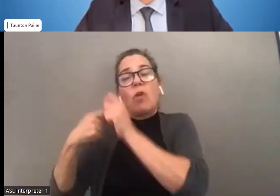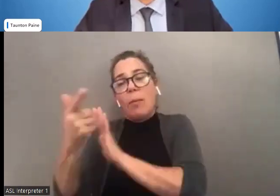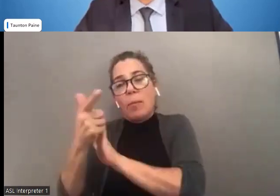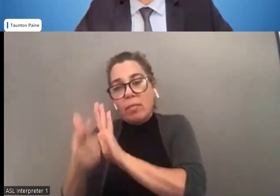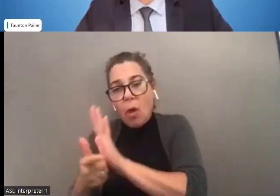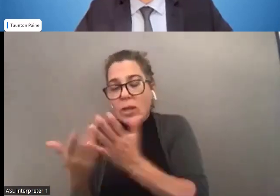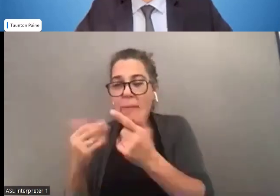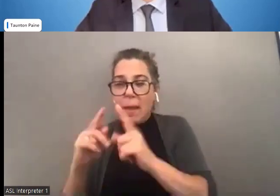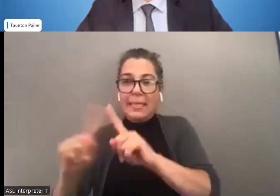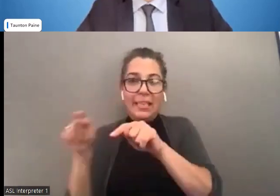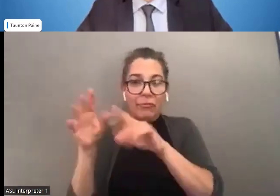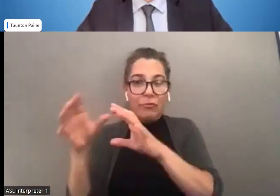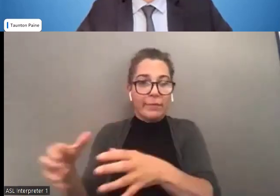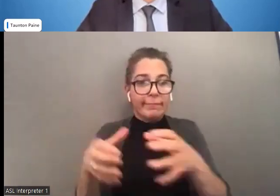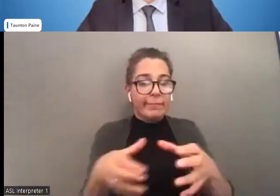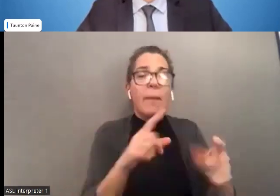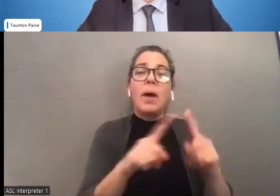but they may be relevant in those cases, too.